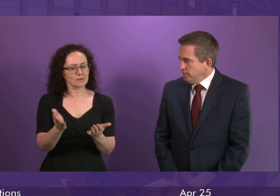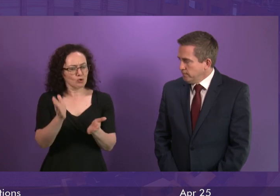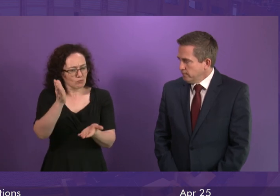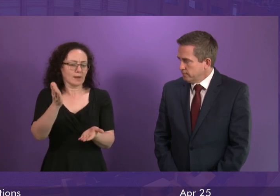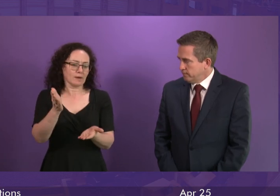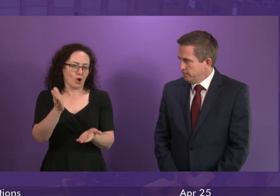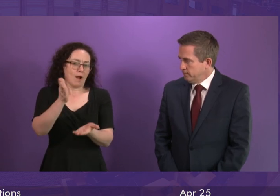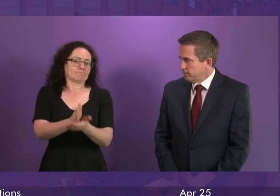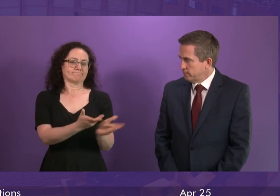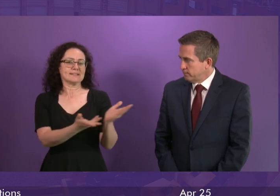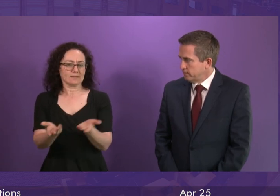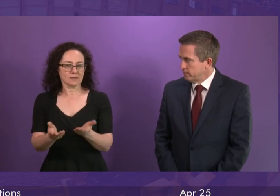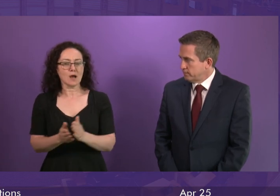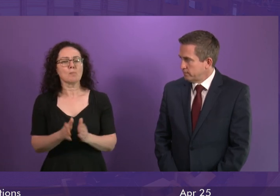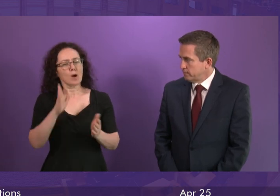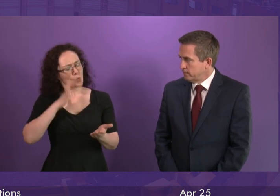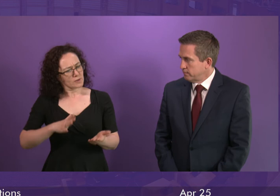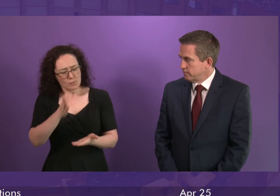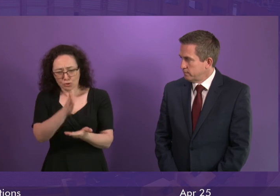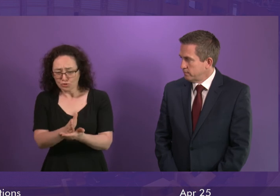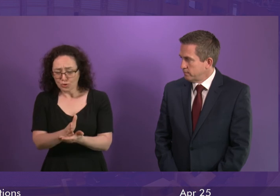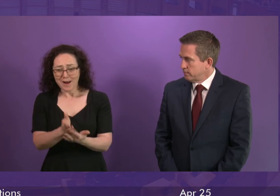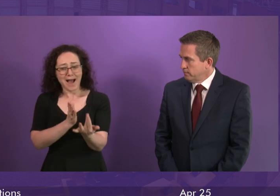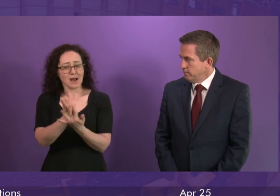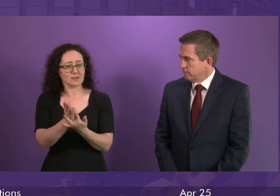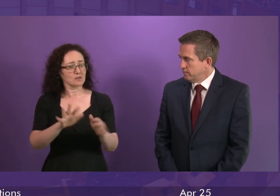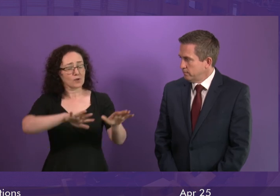that access to services for people in rural areas is a core part of the planning that